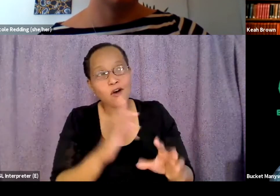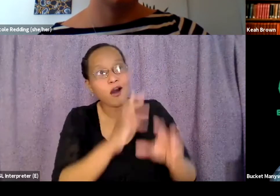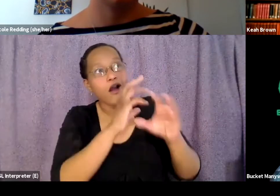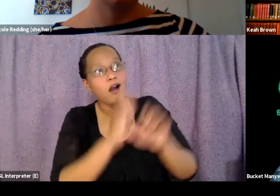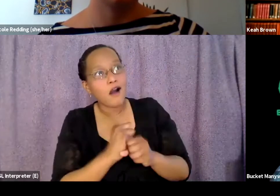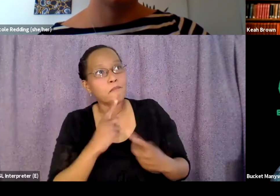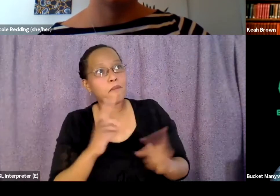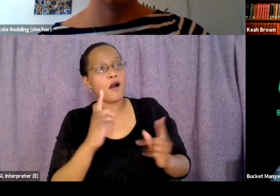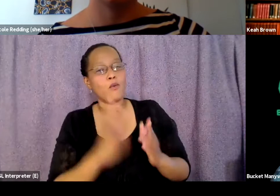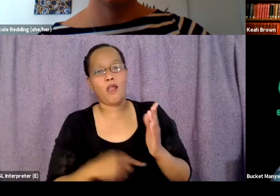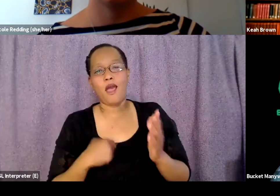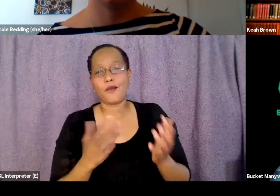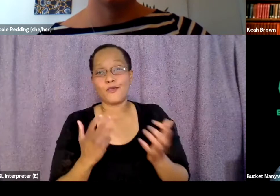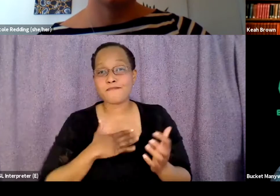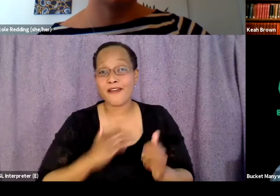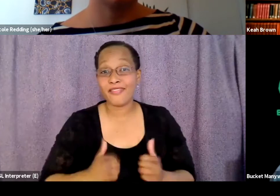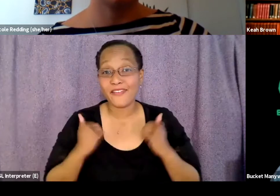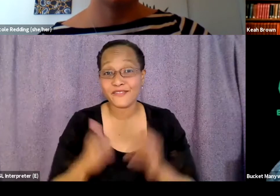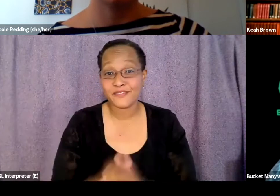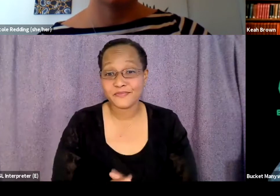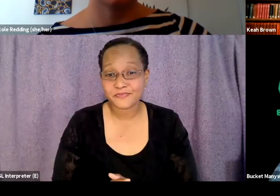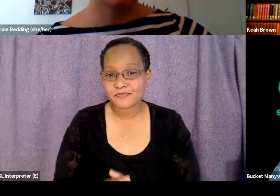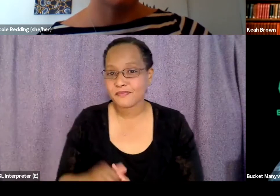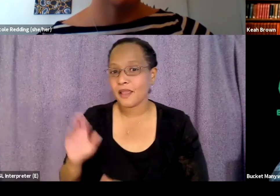Bucket Manyweather: Thank you mm hmm.